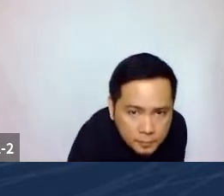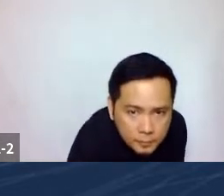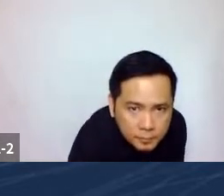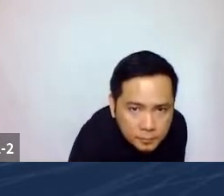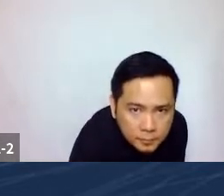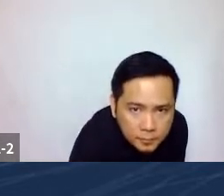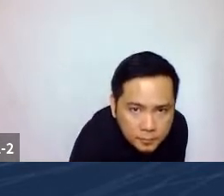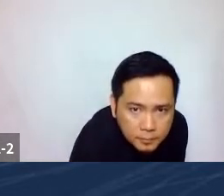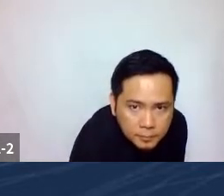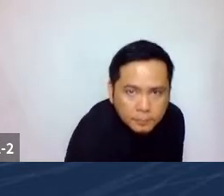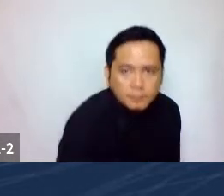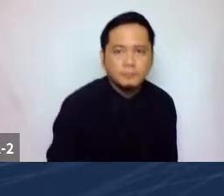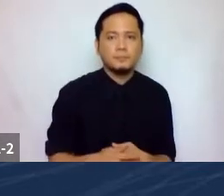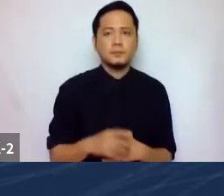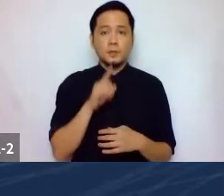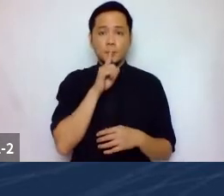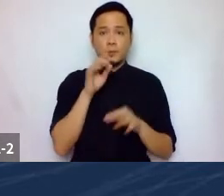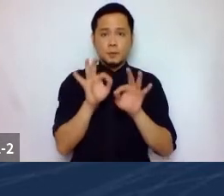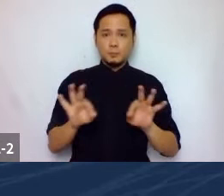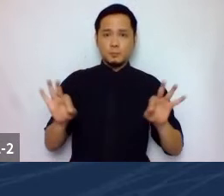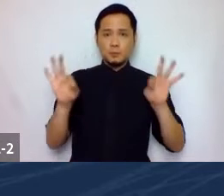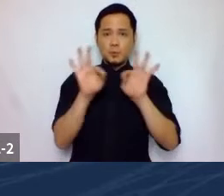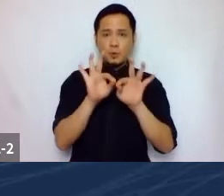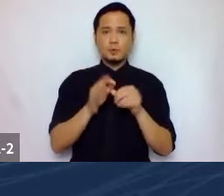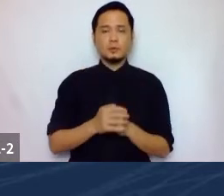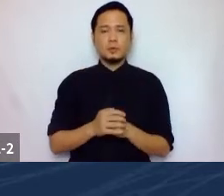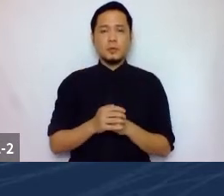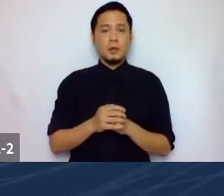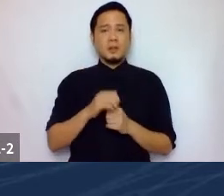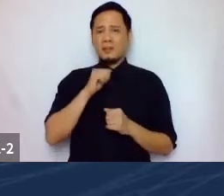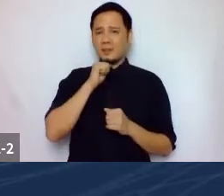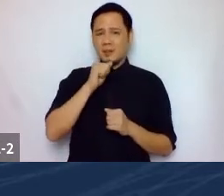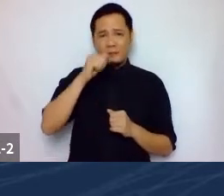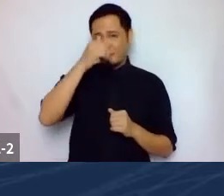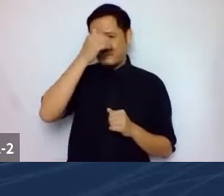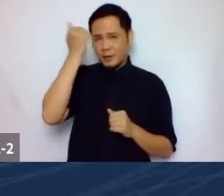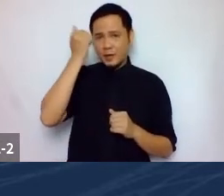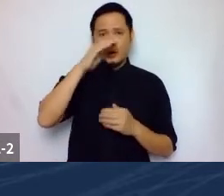It’s important that we don’t forget this population.